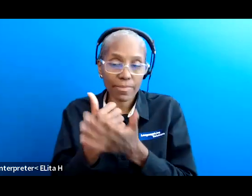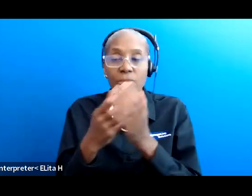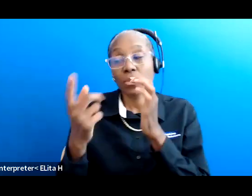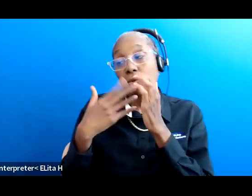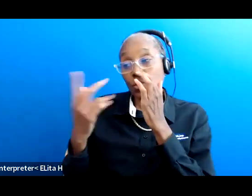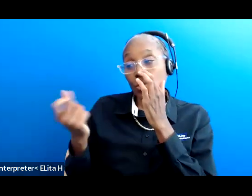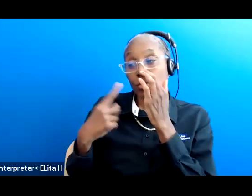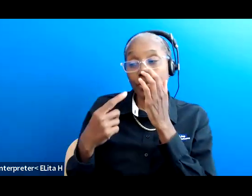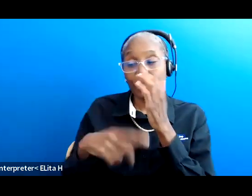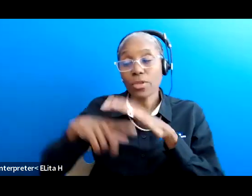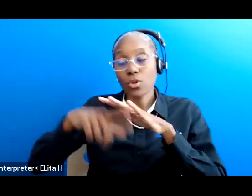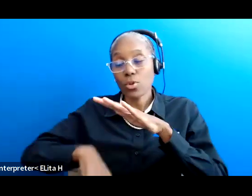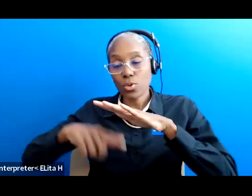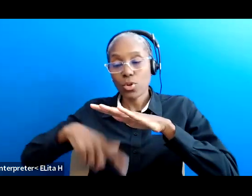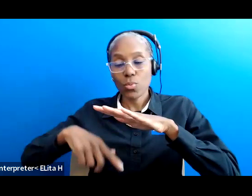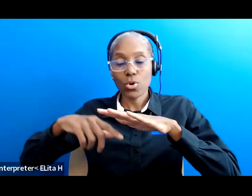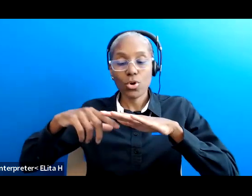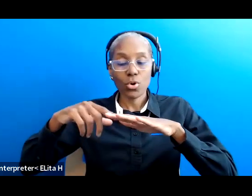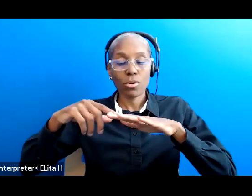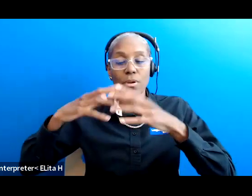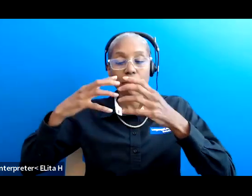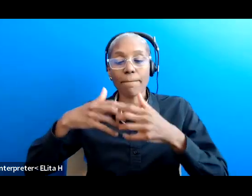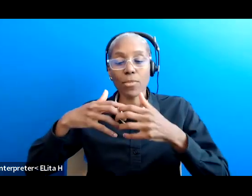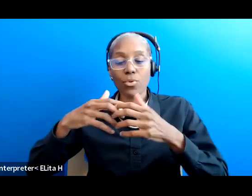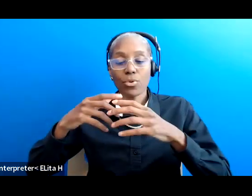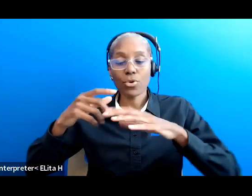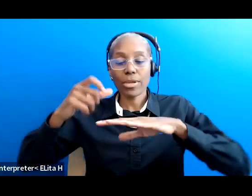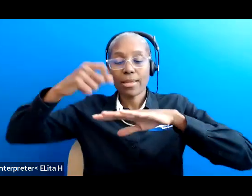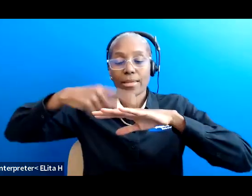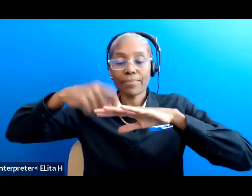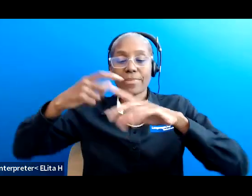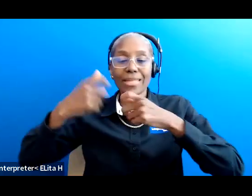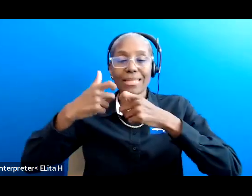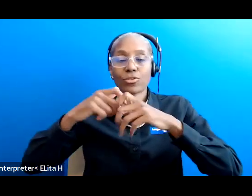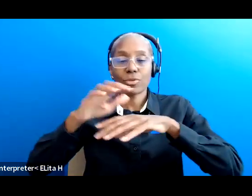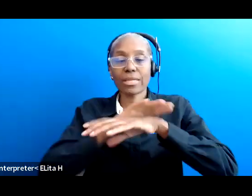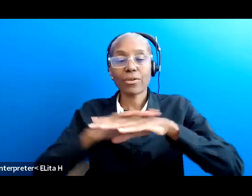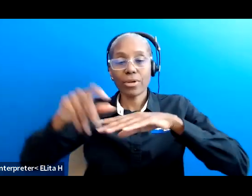motor neuron injuries, those muscles usually are flaccid.